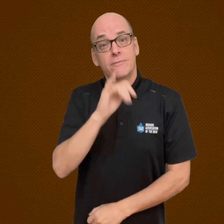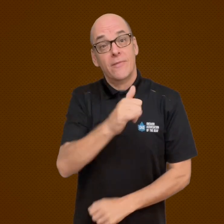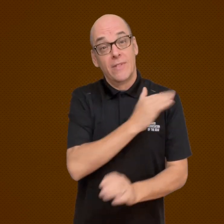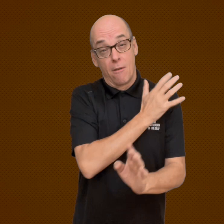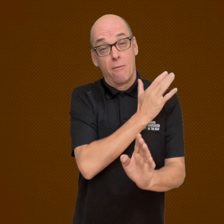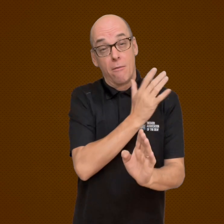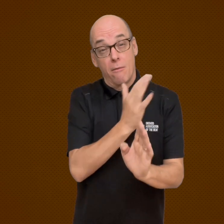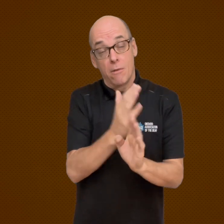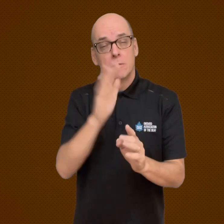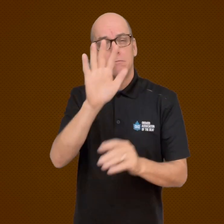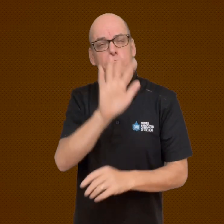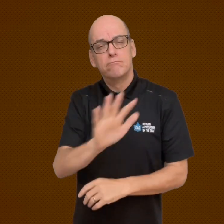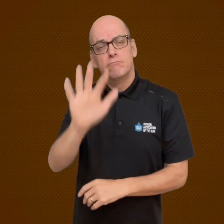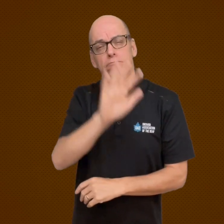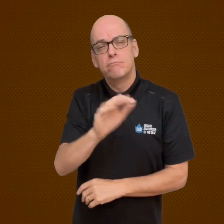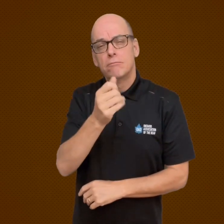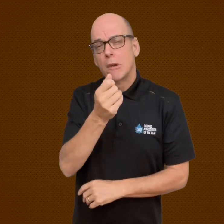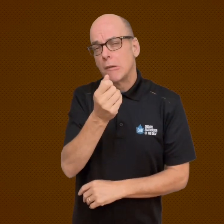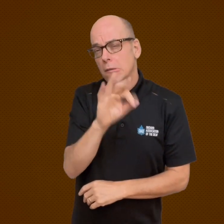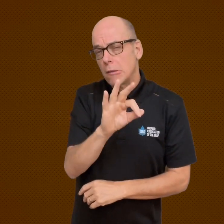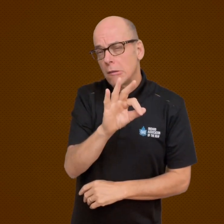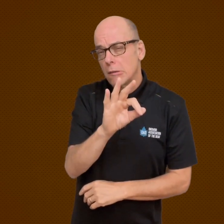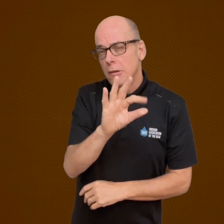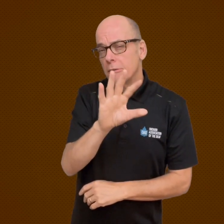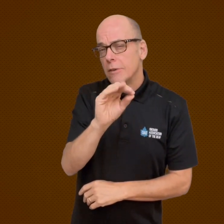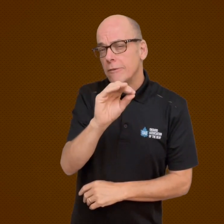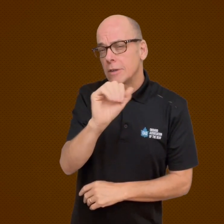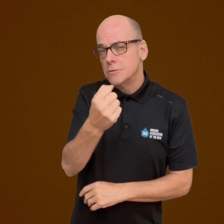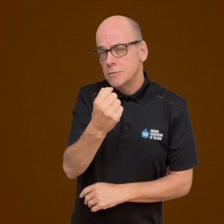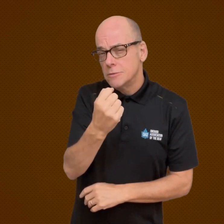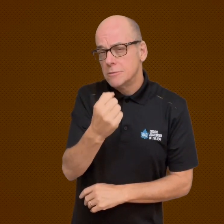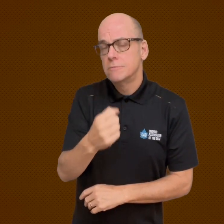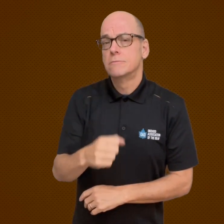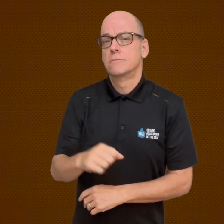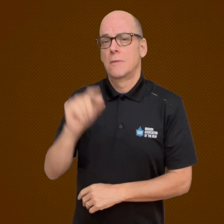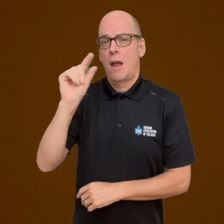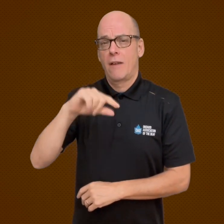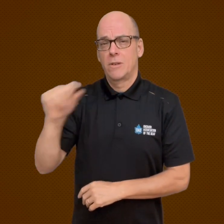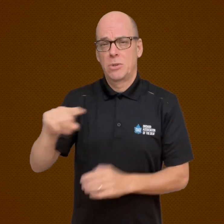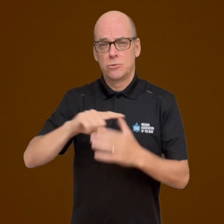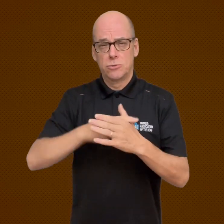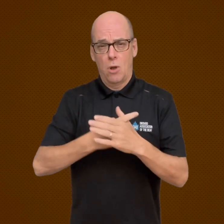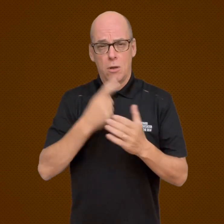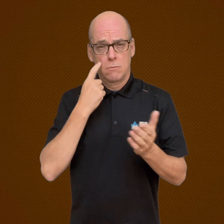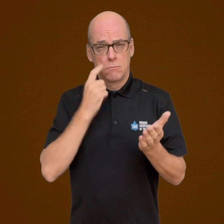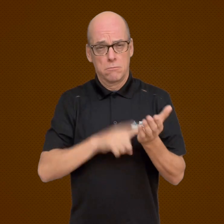It was approximately in the 1950s when the Canadian government started to notice